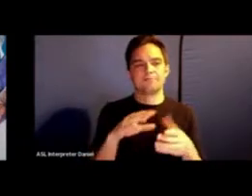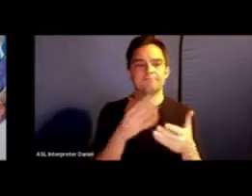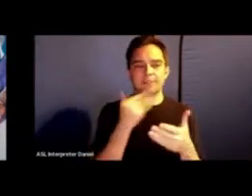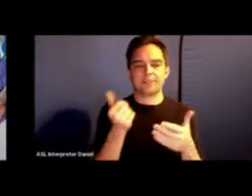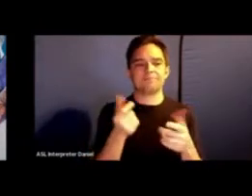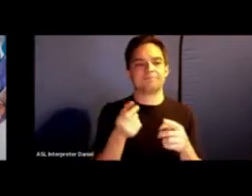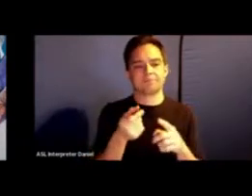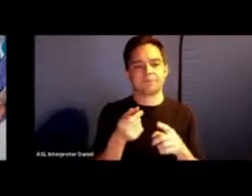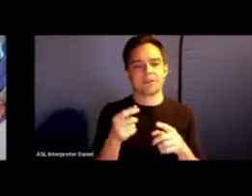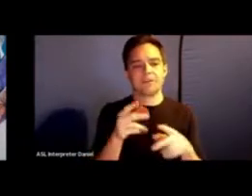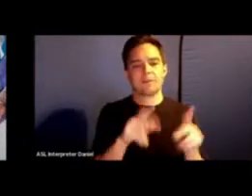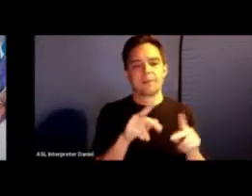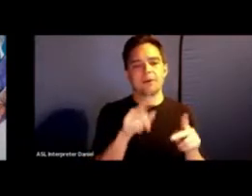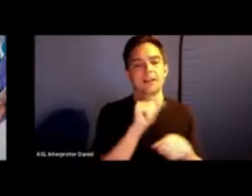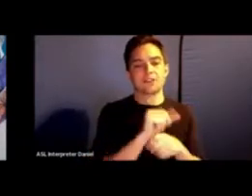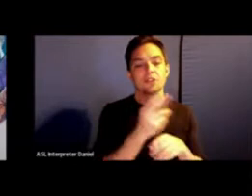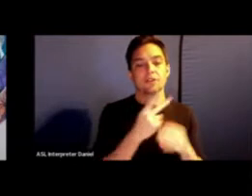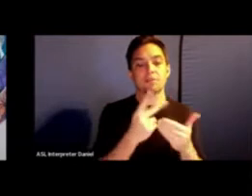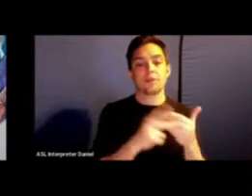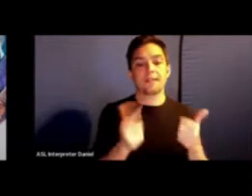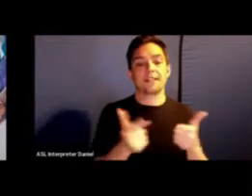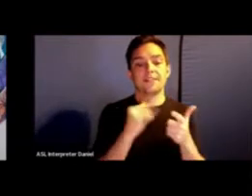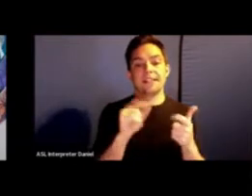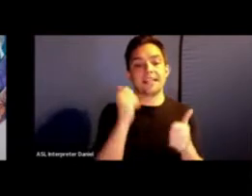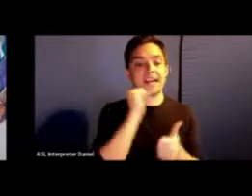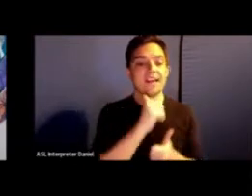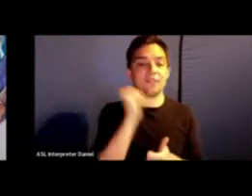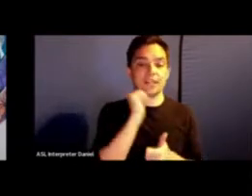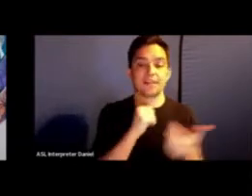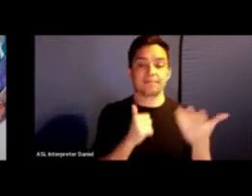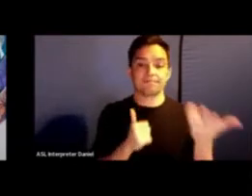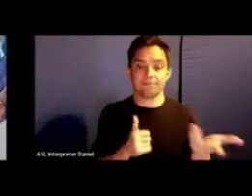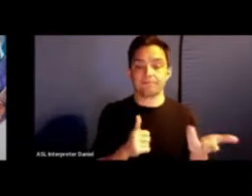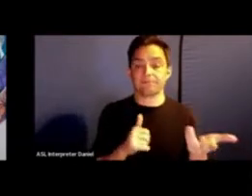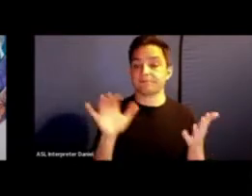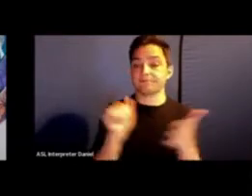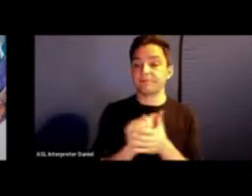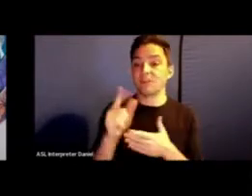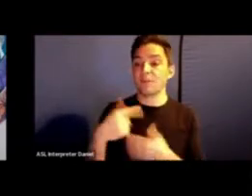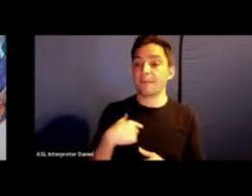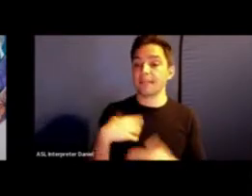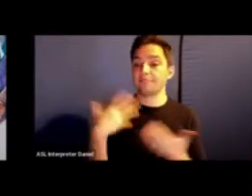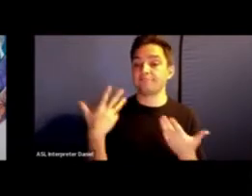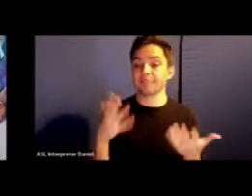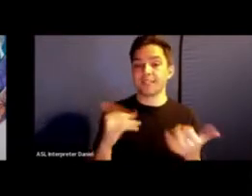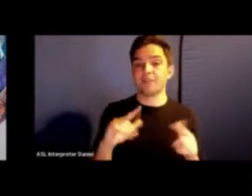using the program and living it every day. That is all for me. So now I'm gonna hand it over to